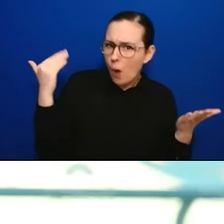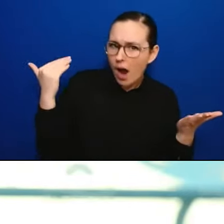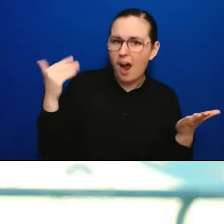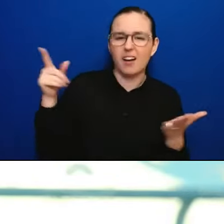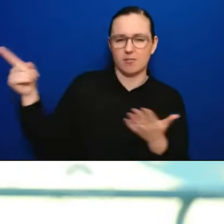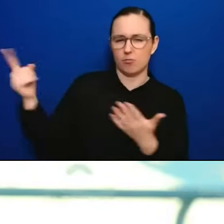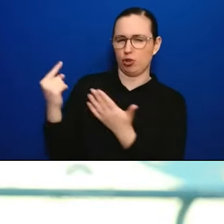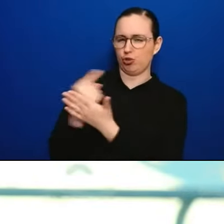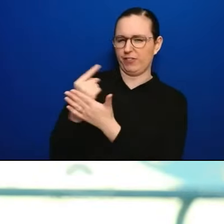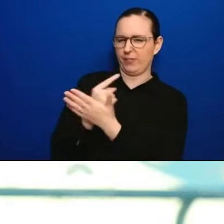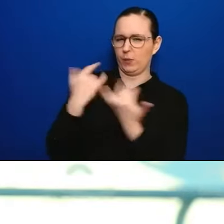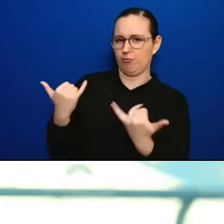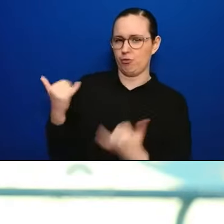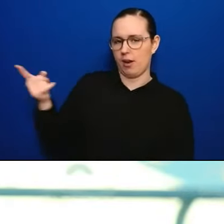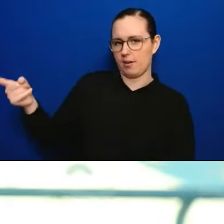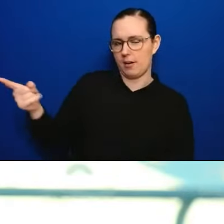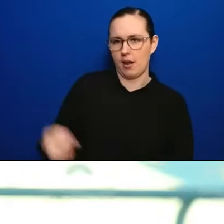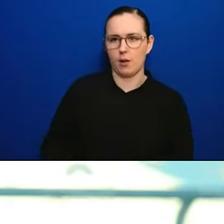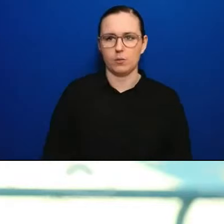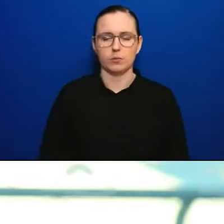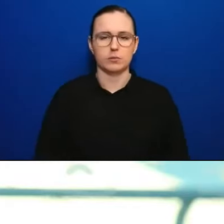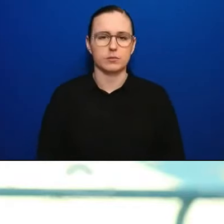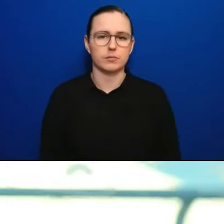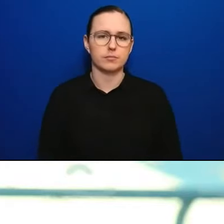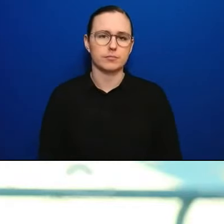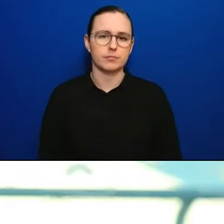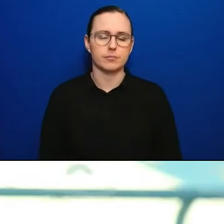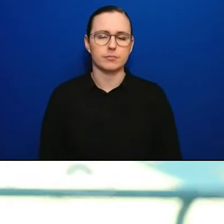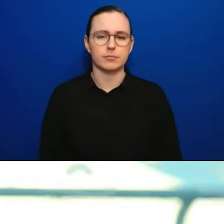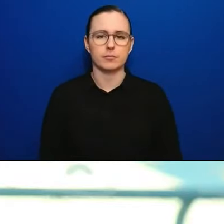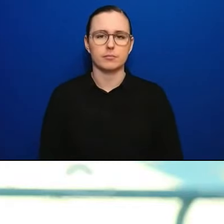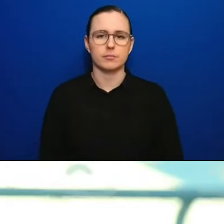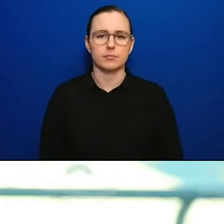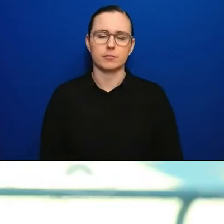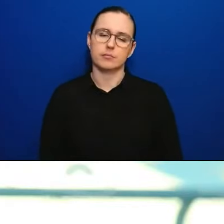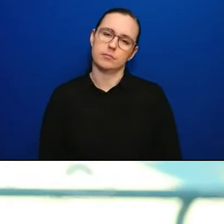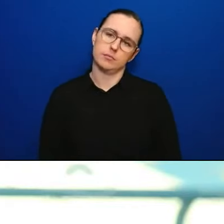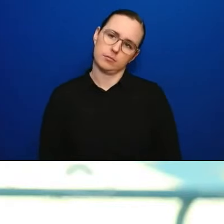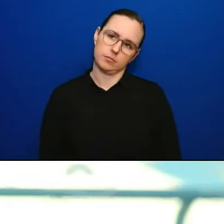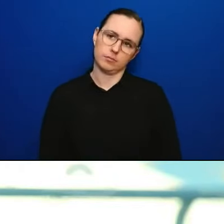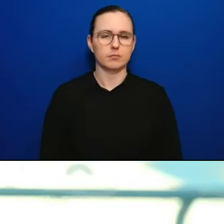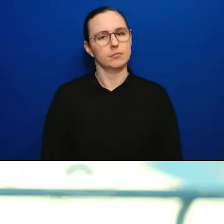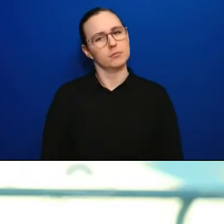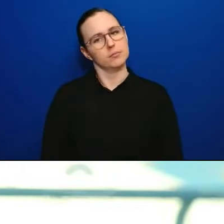required when and why.